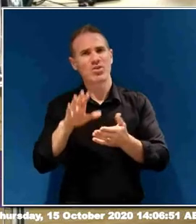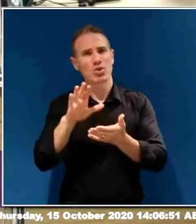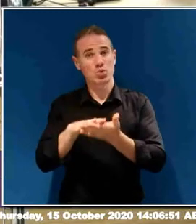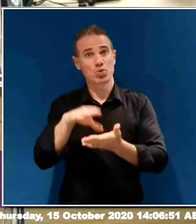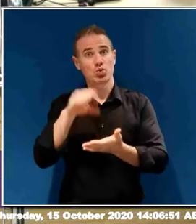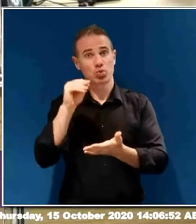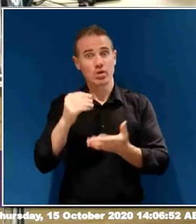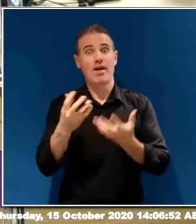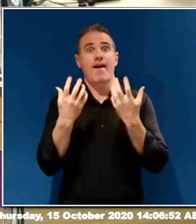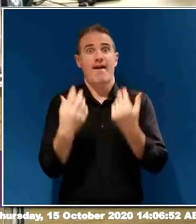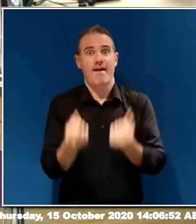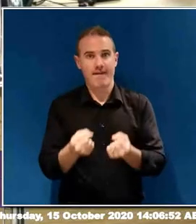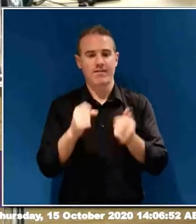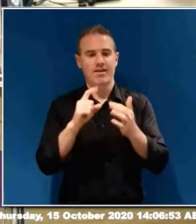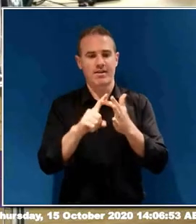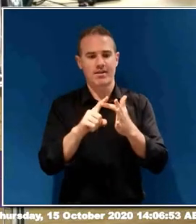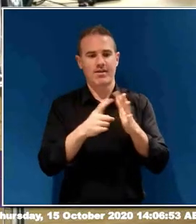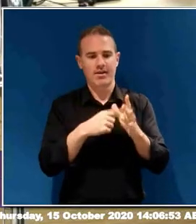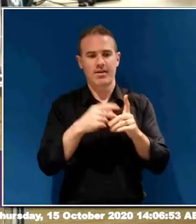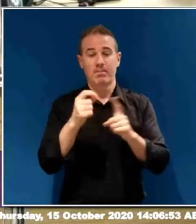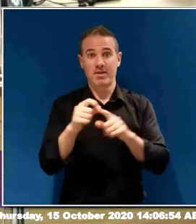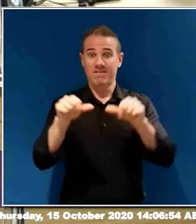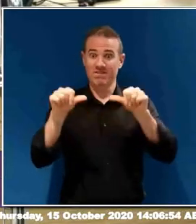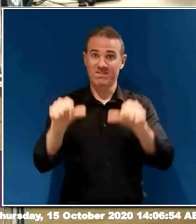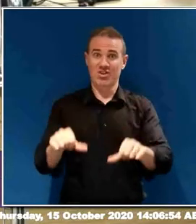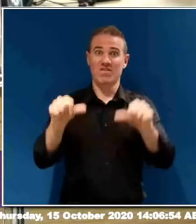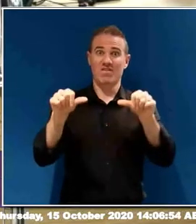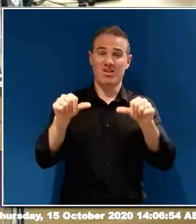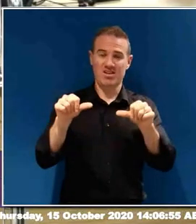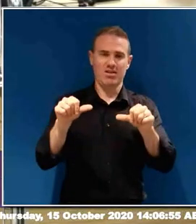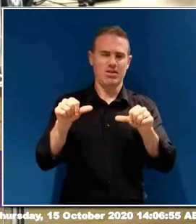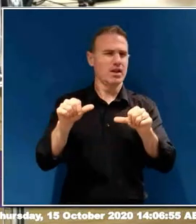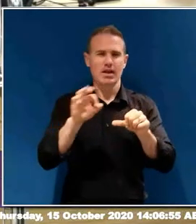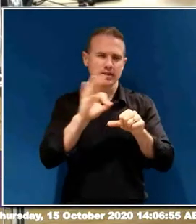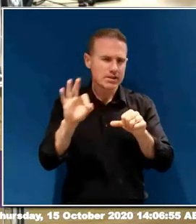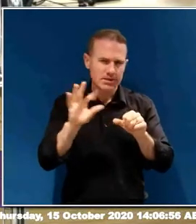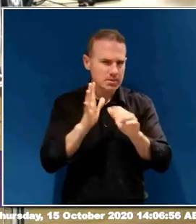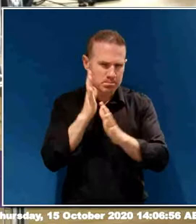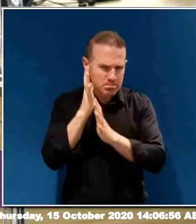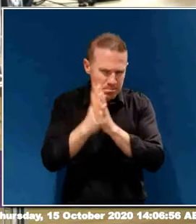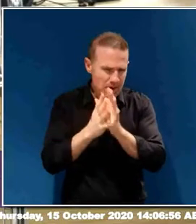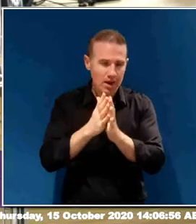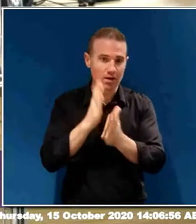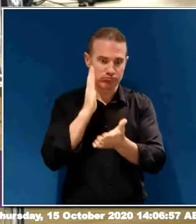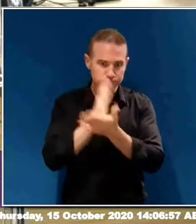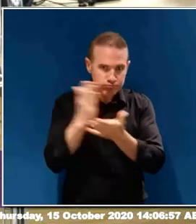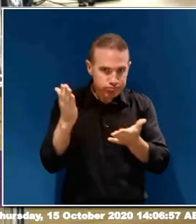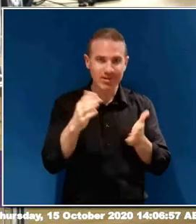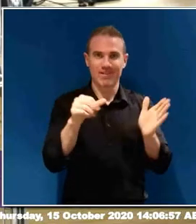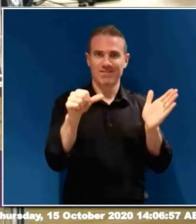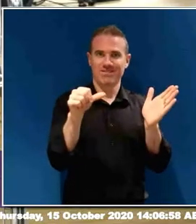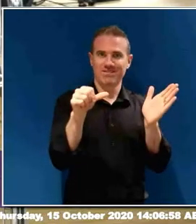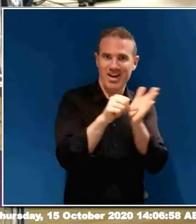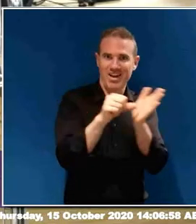mean that funding or resource comes directly to the student, but rather it comes into the school?